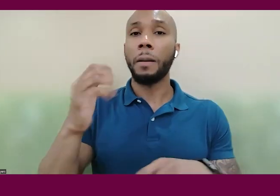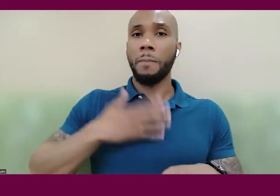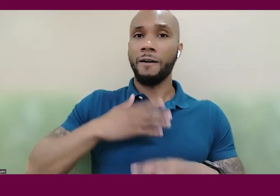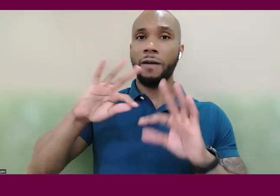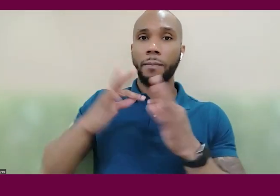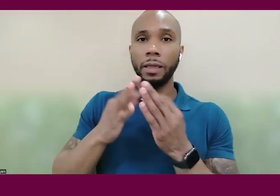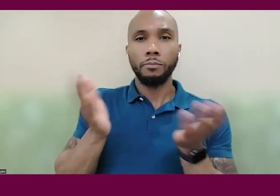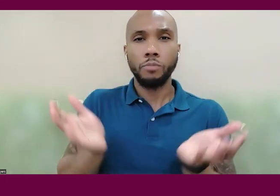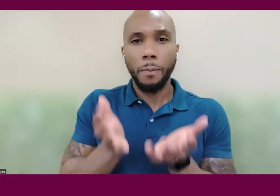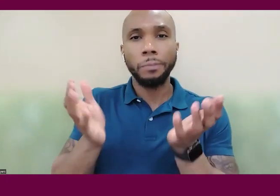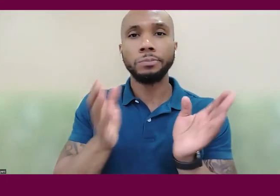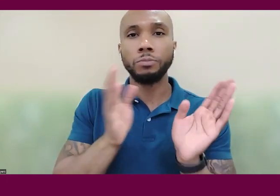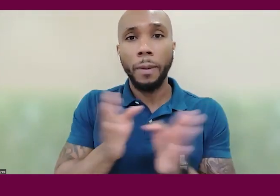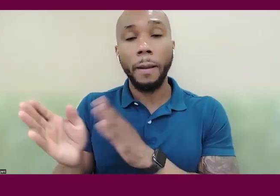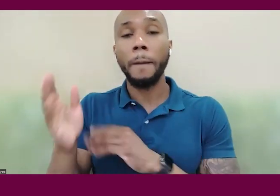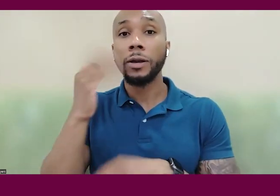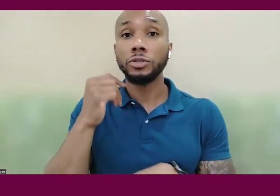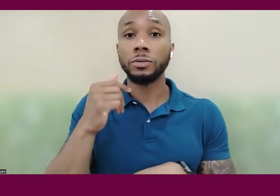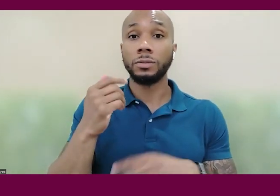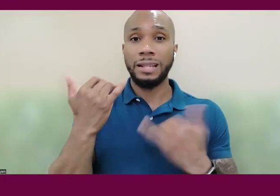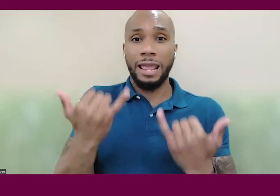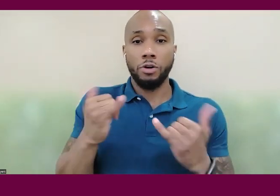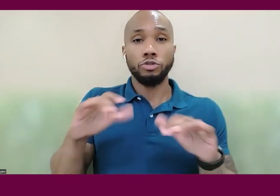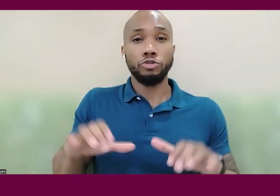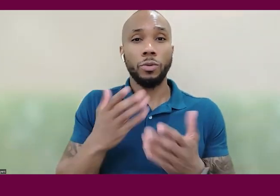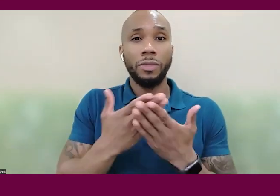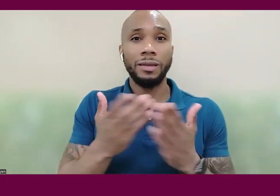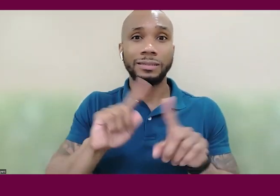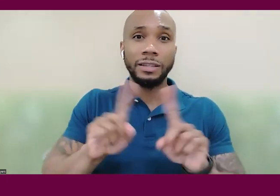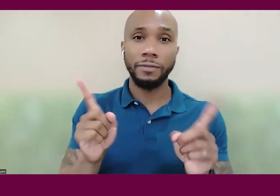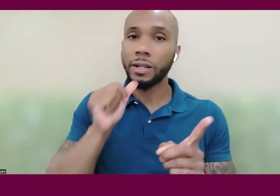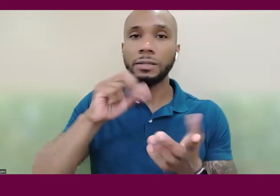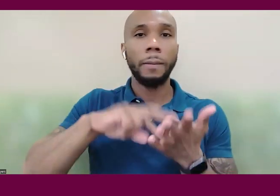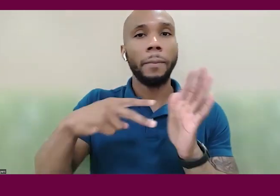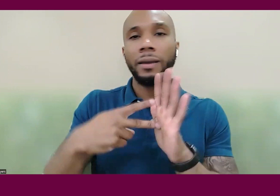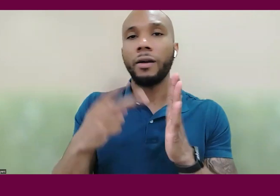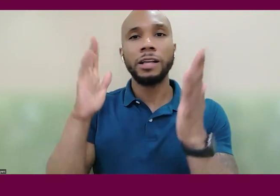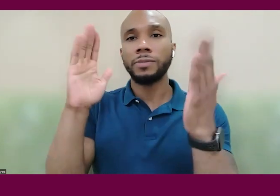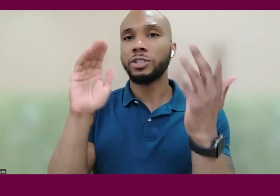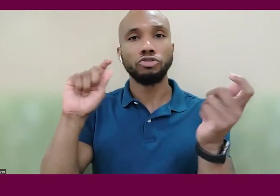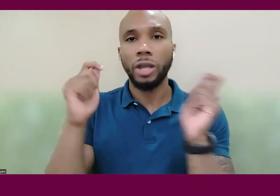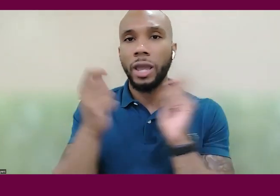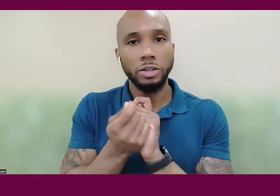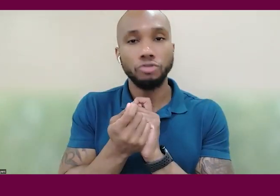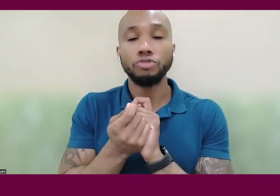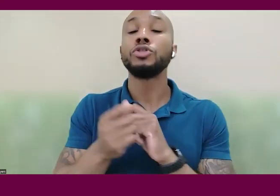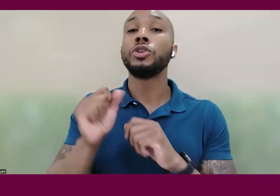me for, just because you do things differently doesn't mean there's not going to be an expectation for you to do them.